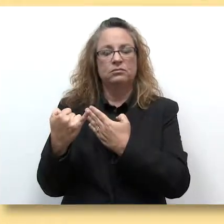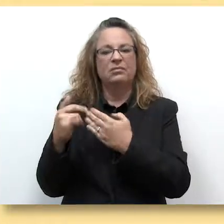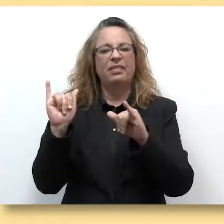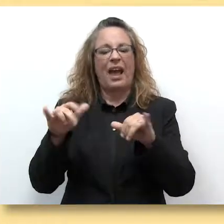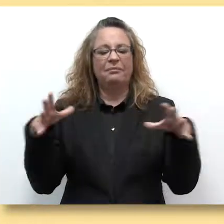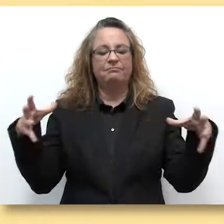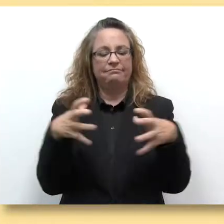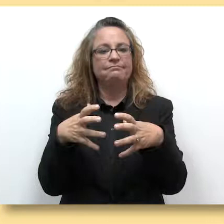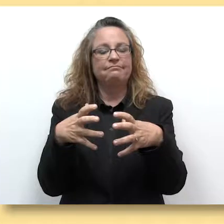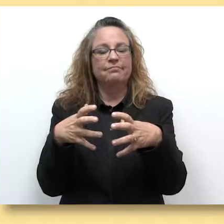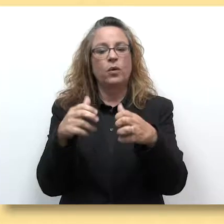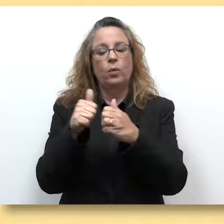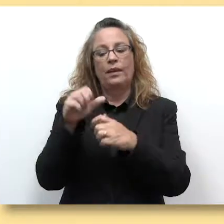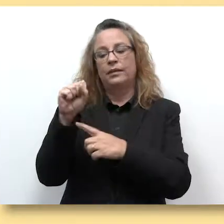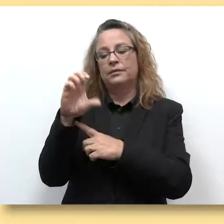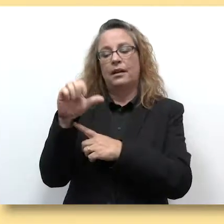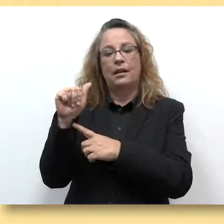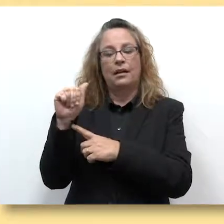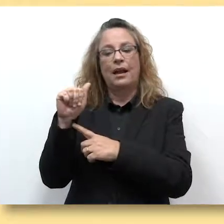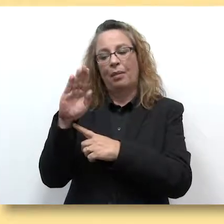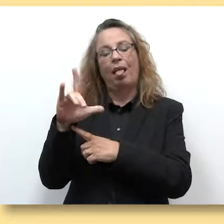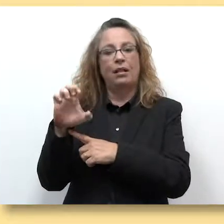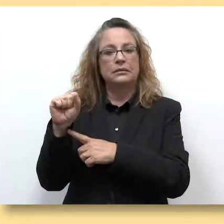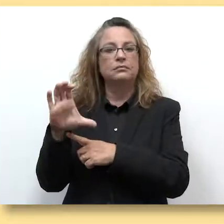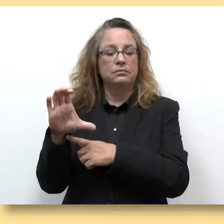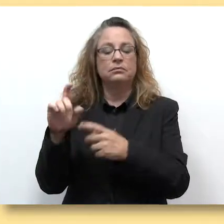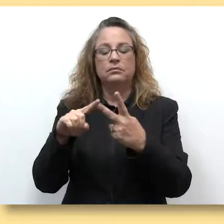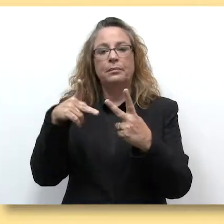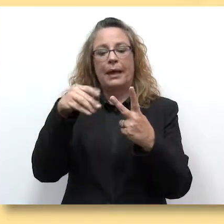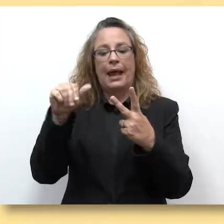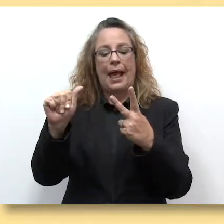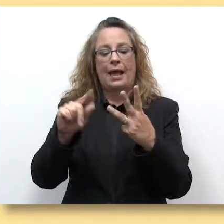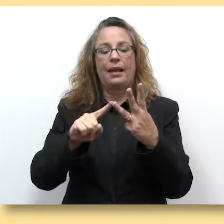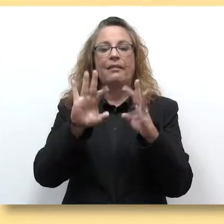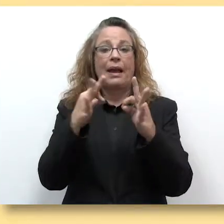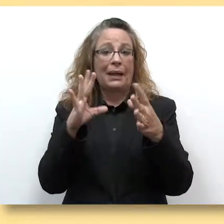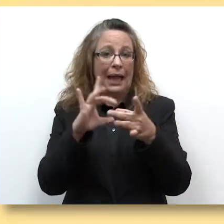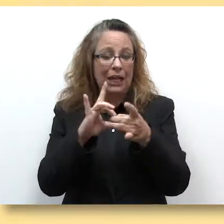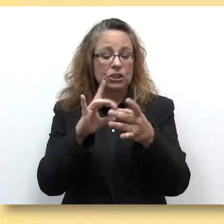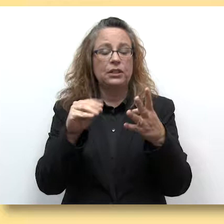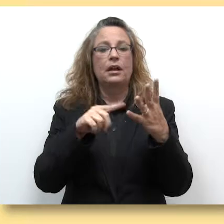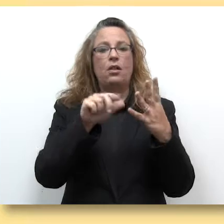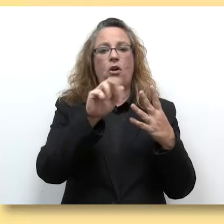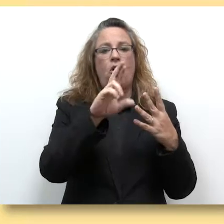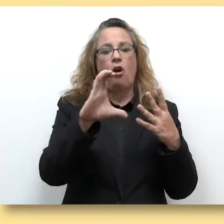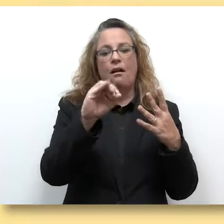A collaborative effort between Able South Carolina, Protection and Advocacy, Family Connection, and the Arc of South Carolina